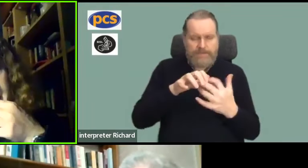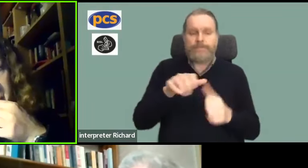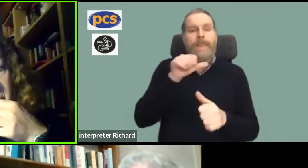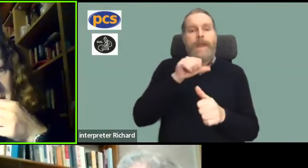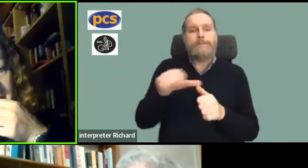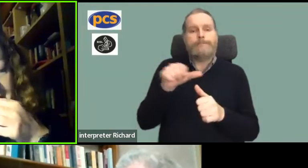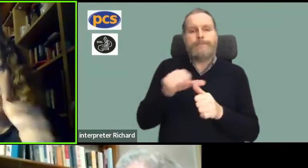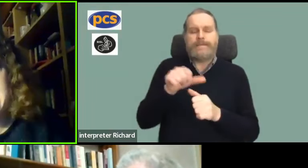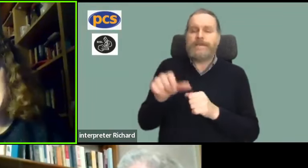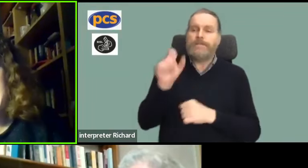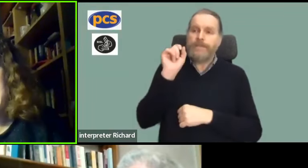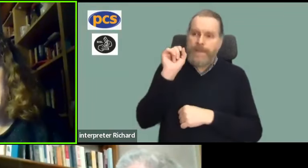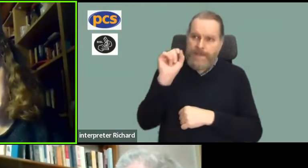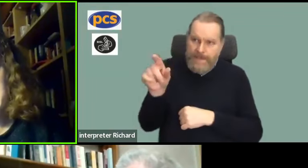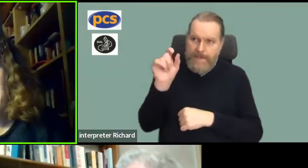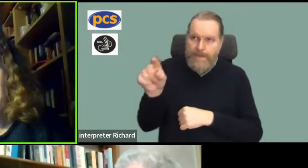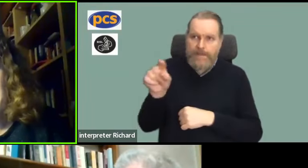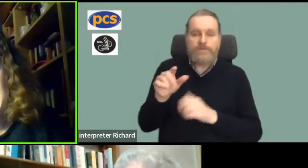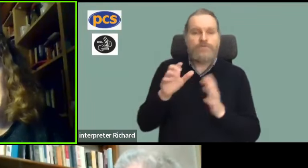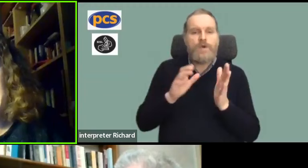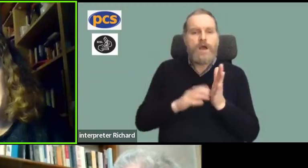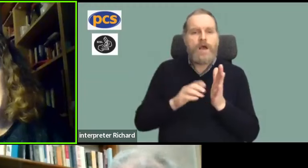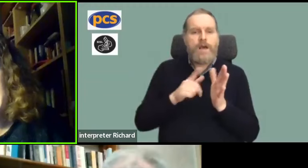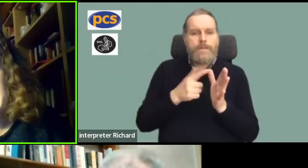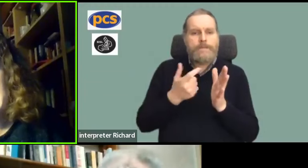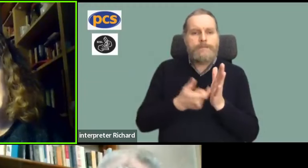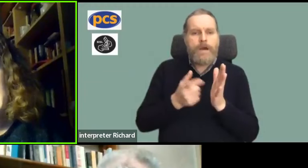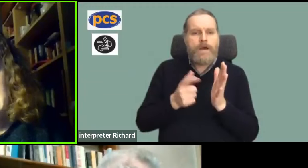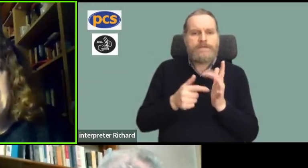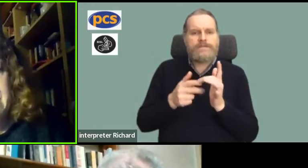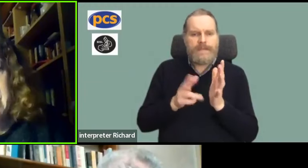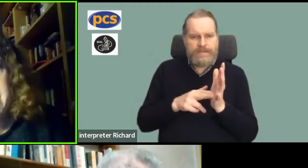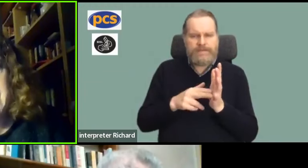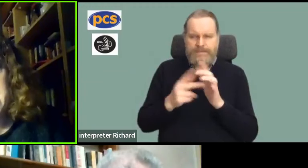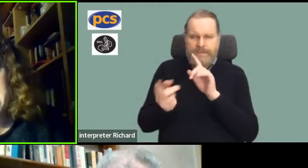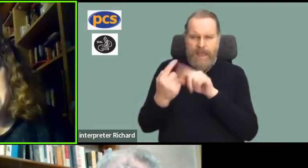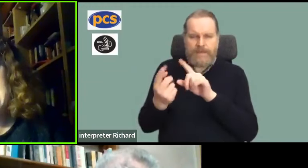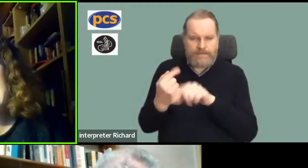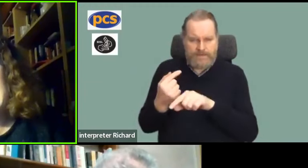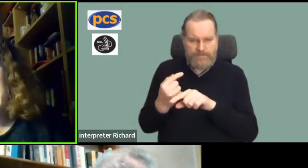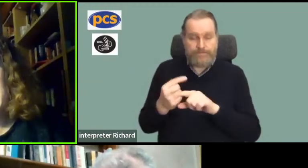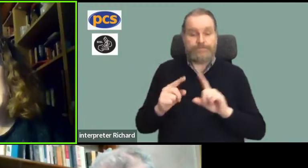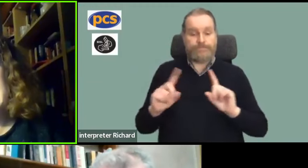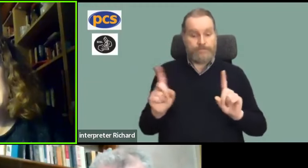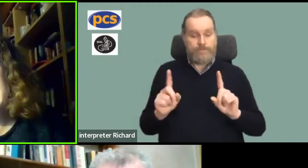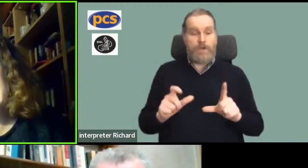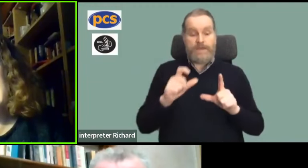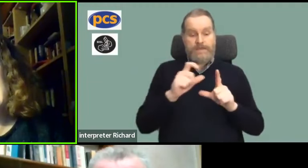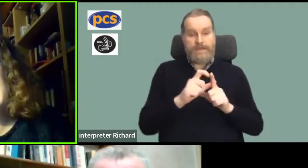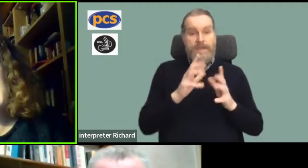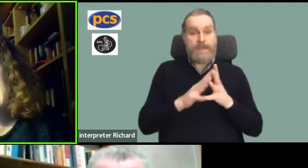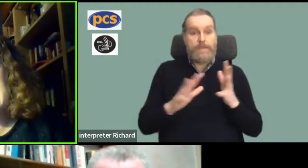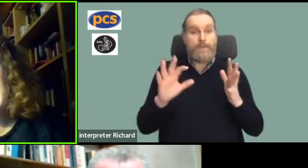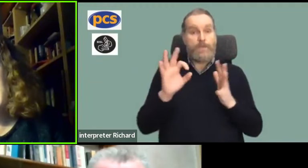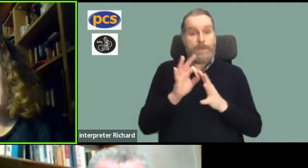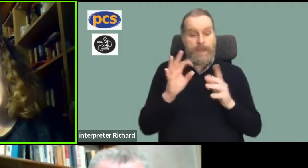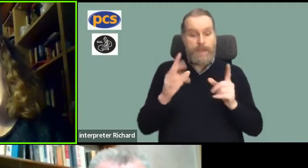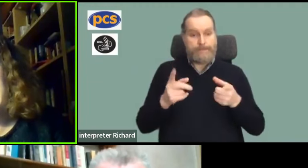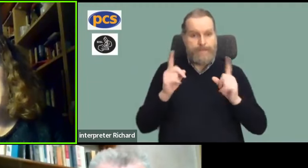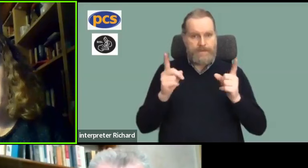group President, which is my group President, which is mine, Kvana and Martin will be able to look able to look into this for you able to look into this for you. But what Matthew says is what Matthew says is that dwarf